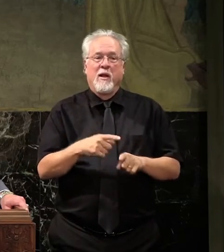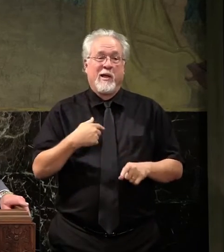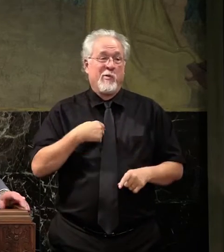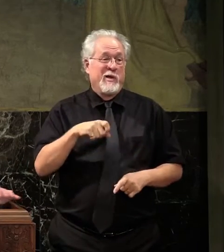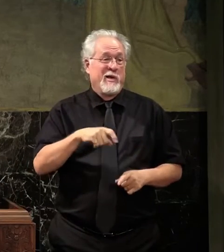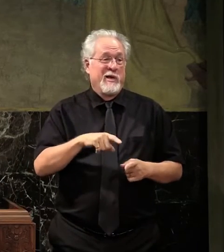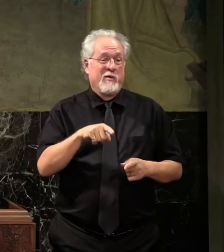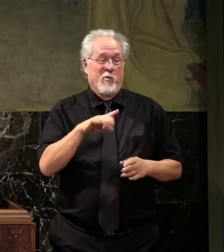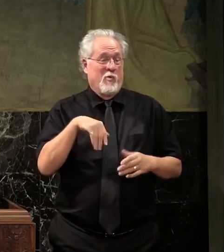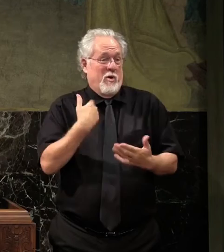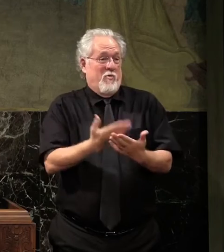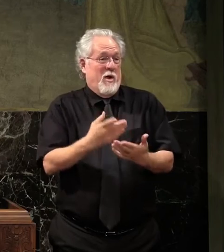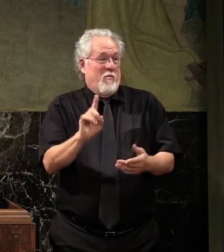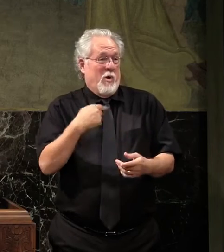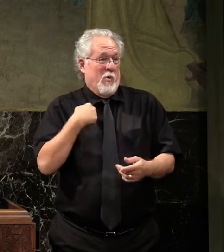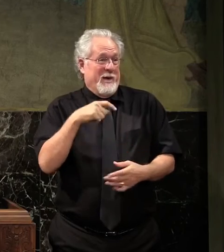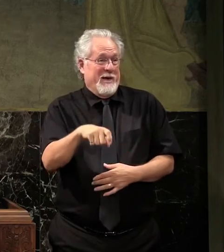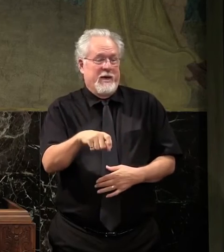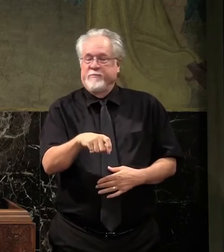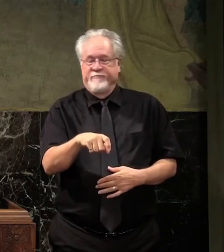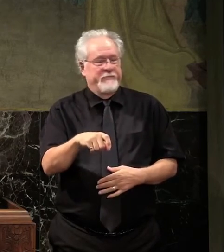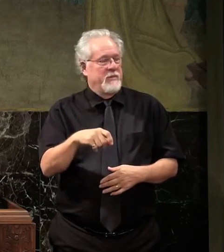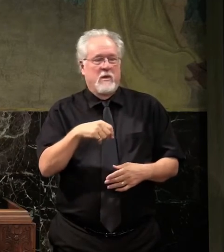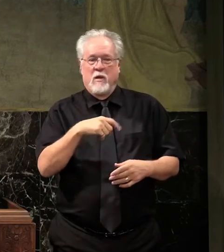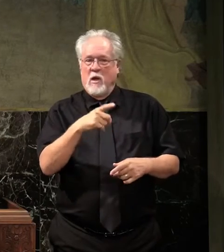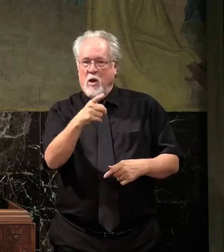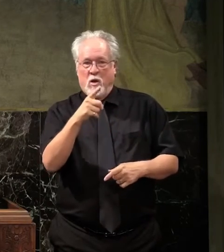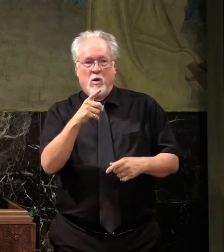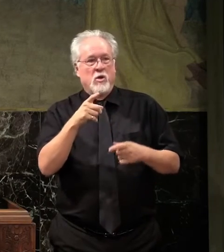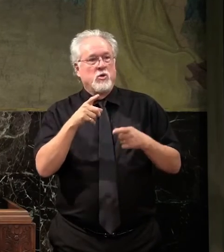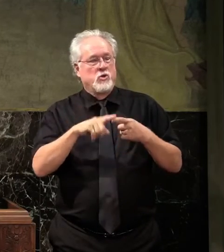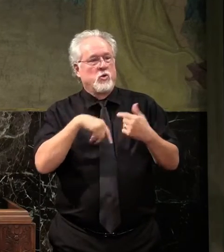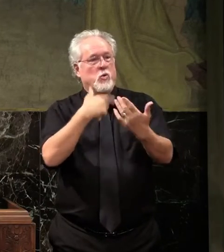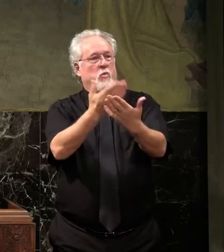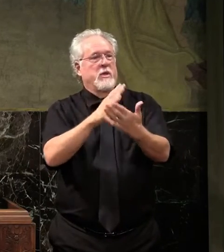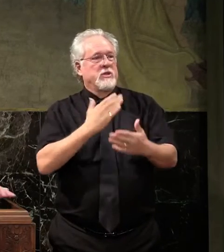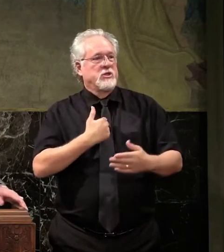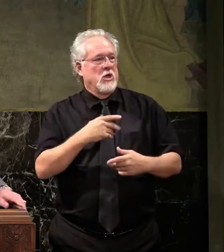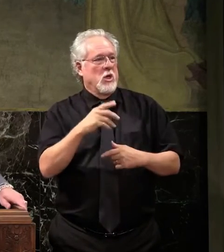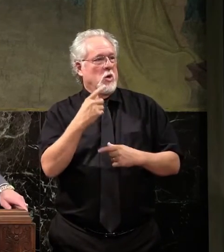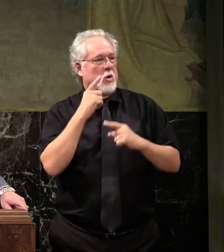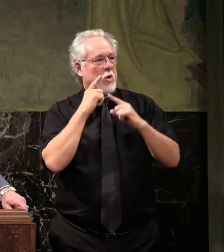We're a long way from reaching our goals and in fact, I would tell you that the